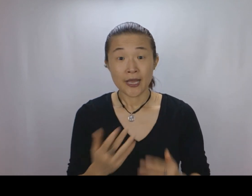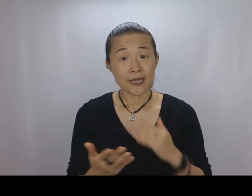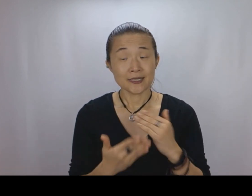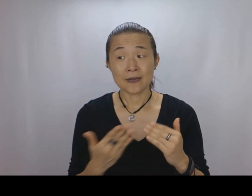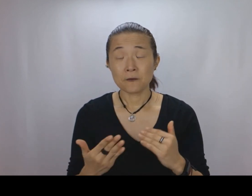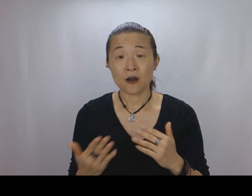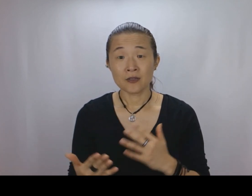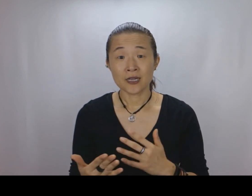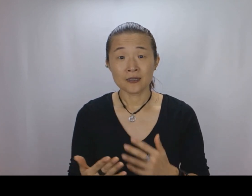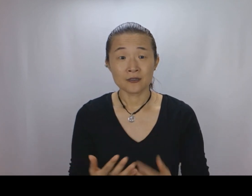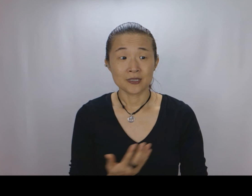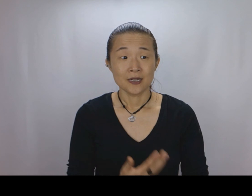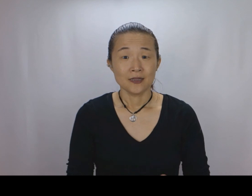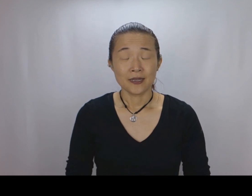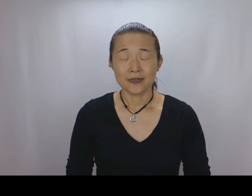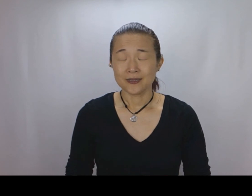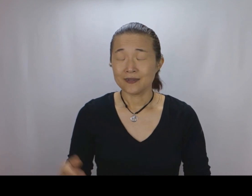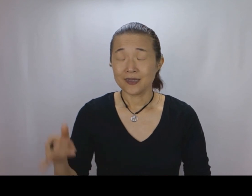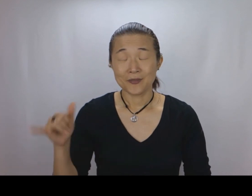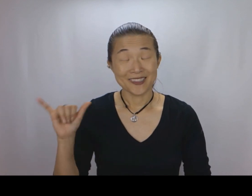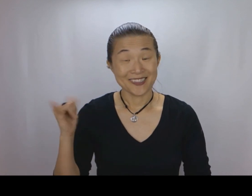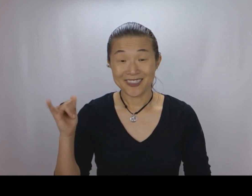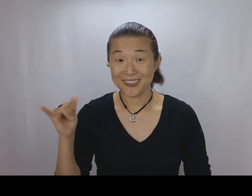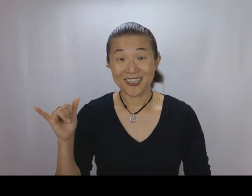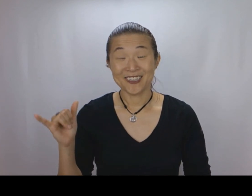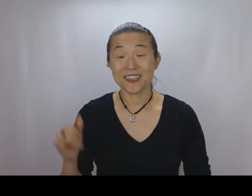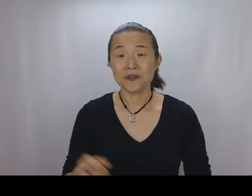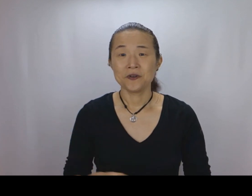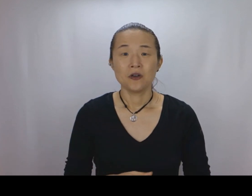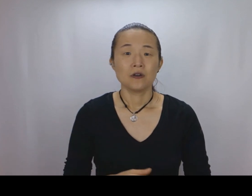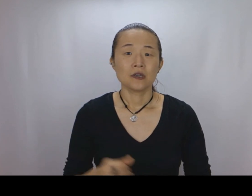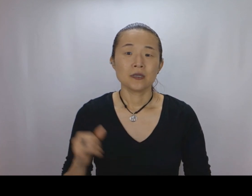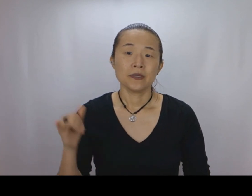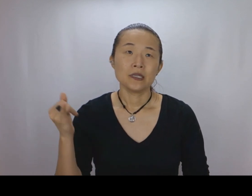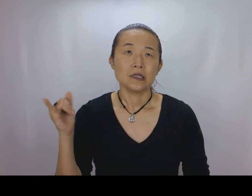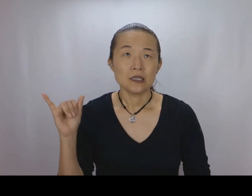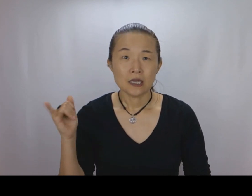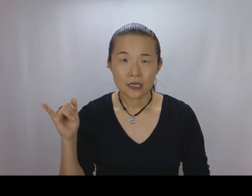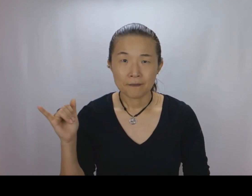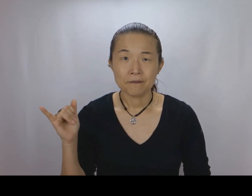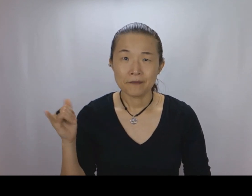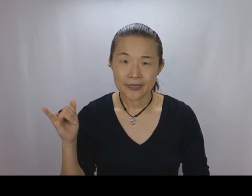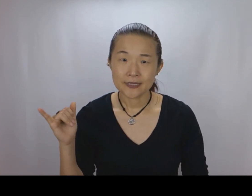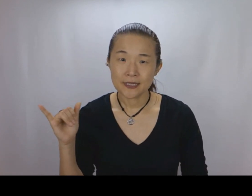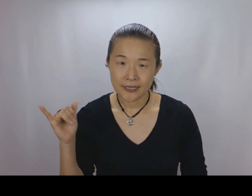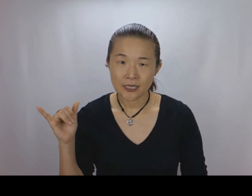And the same for all the color. Like something can be sunshiny yellow or it could be pasty yellow.